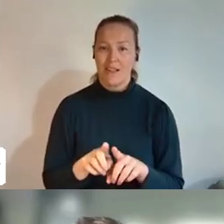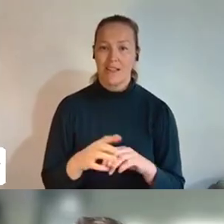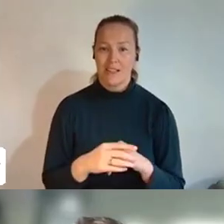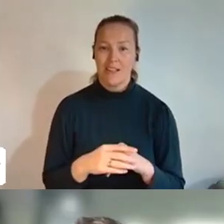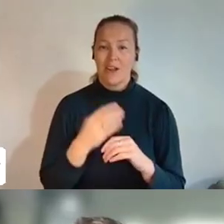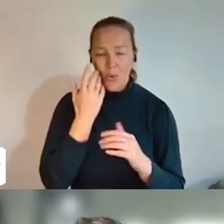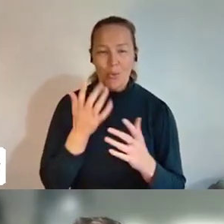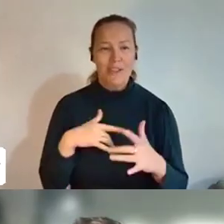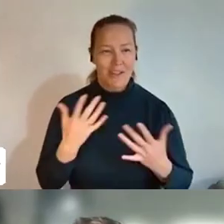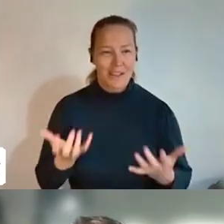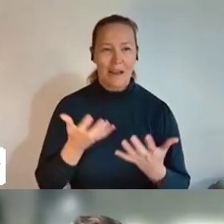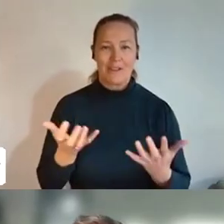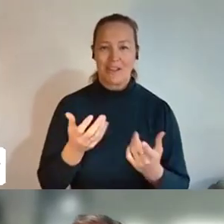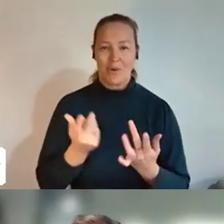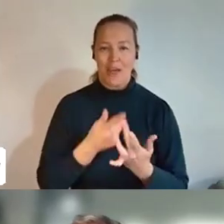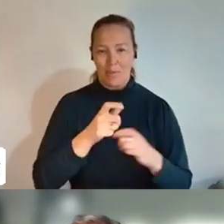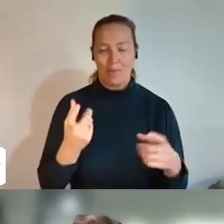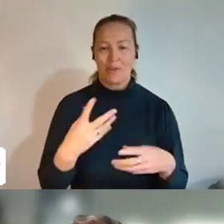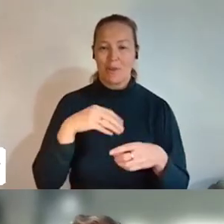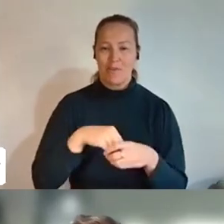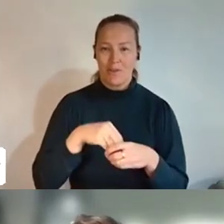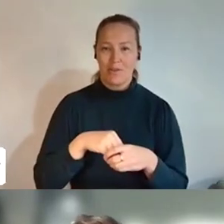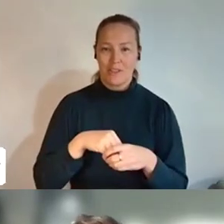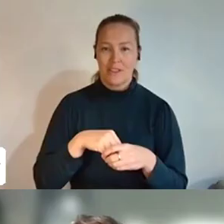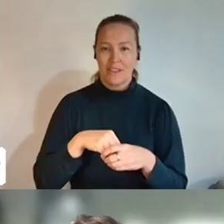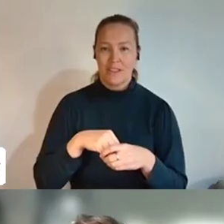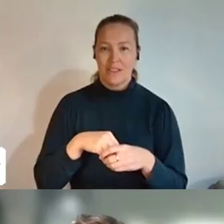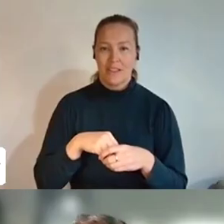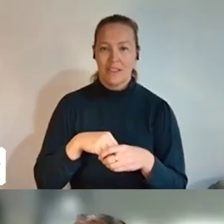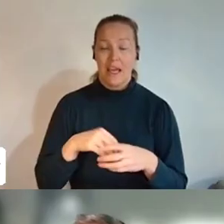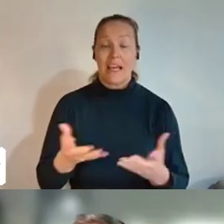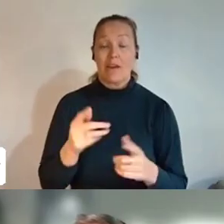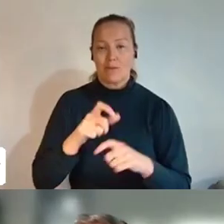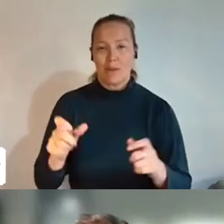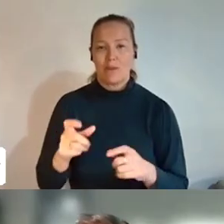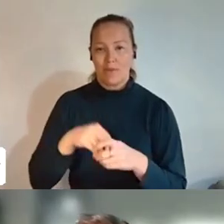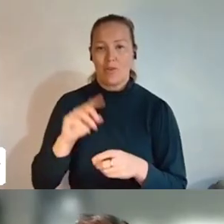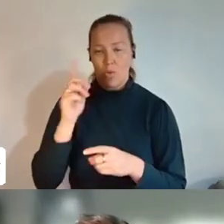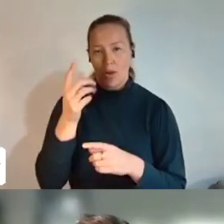for us to be part of the local council and join the ways we can join these pathways,